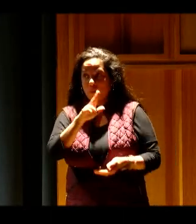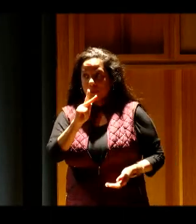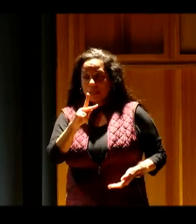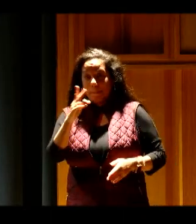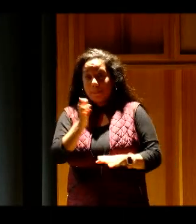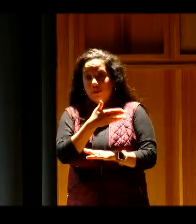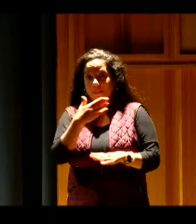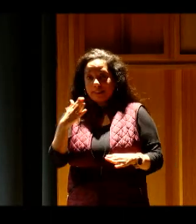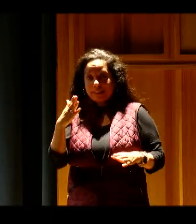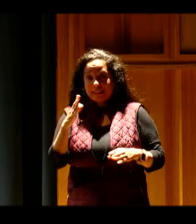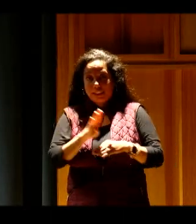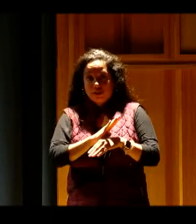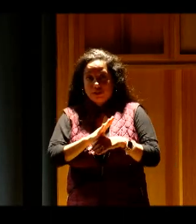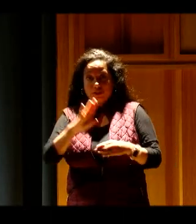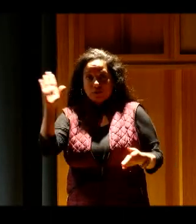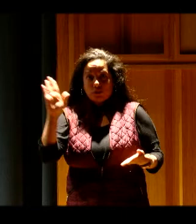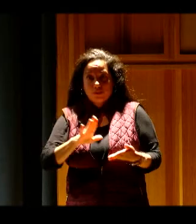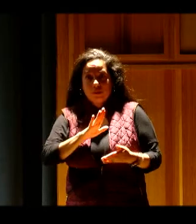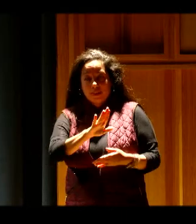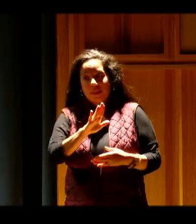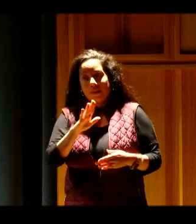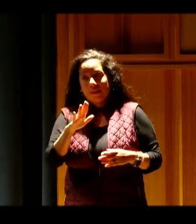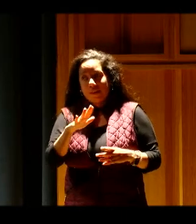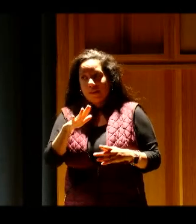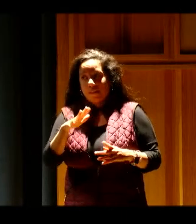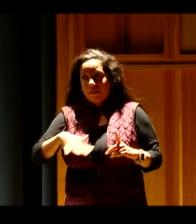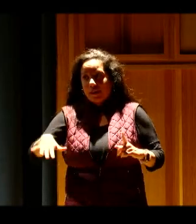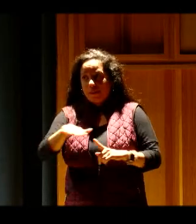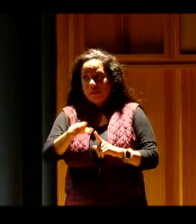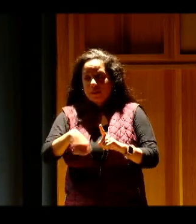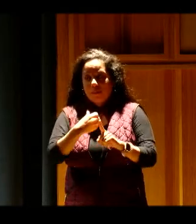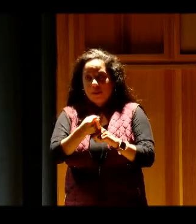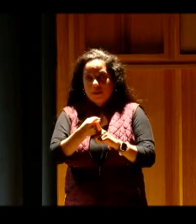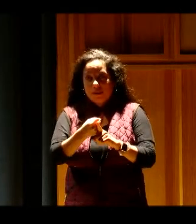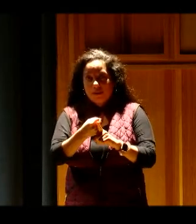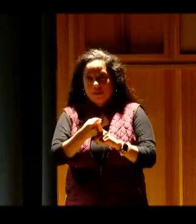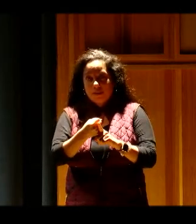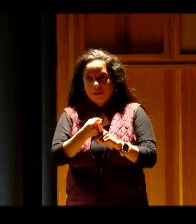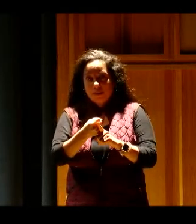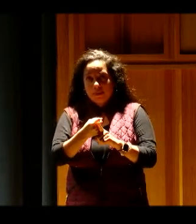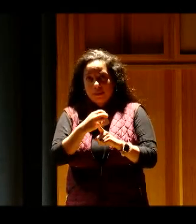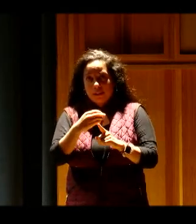reduce its environmental impact and develop new thinking in tune with global environmental challenges,